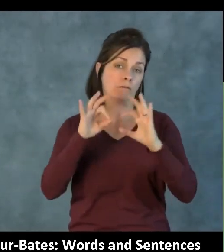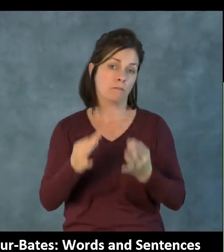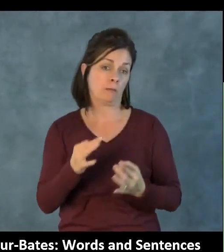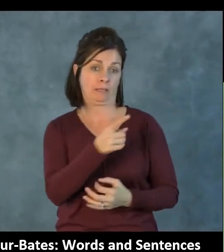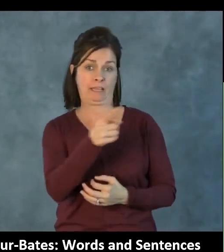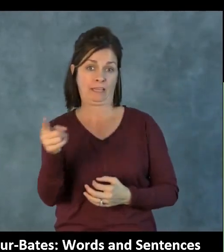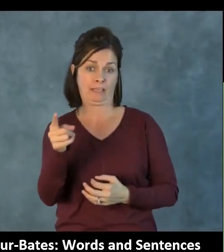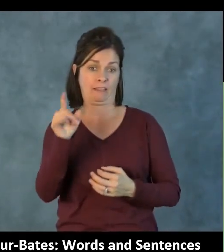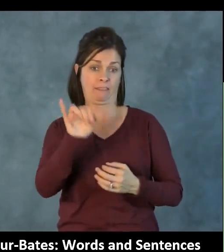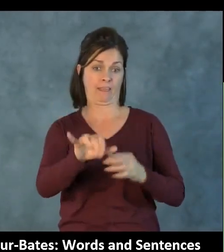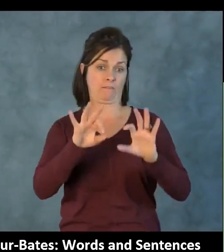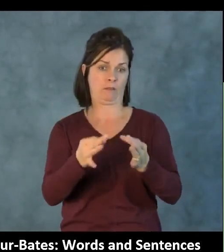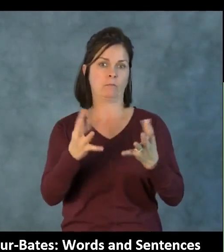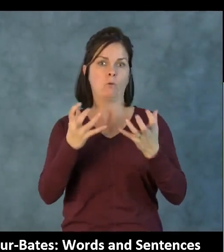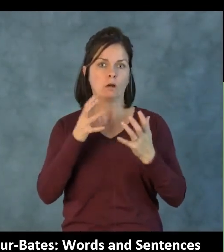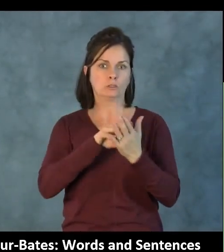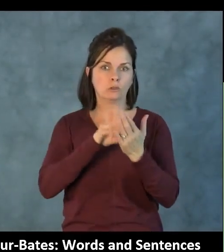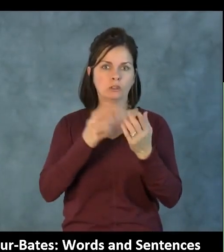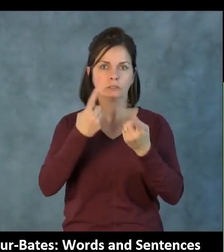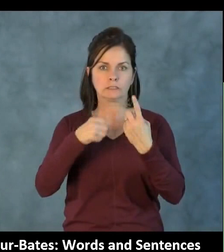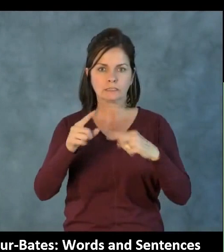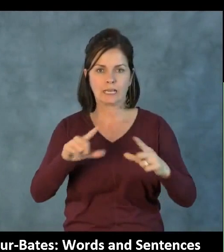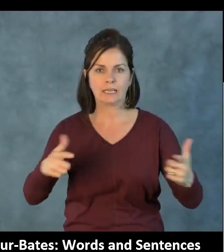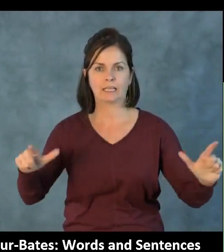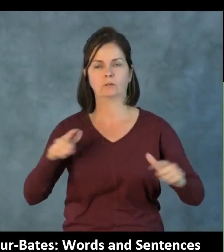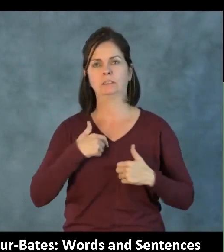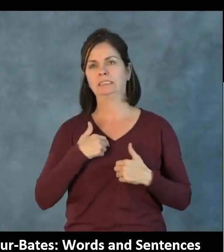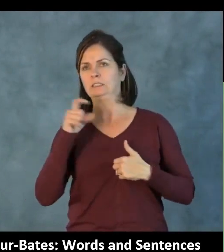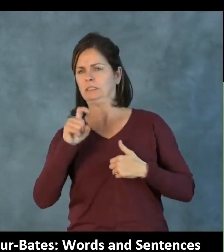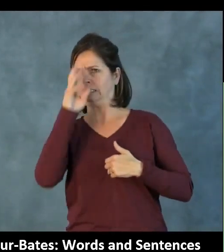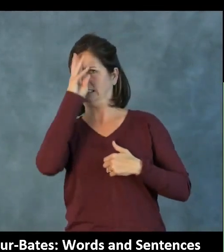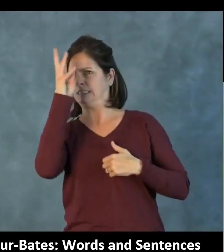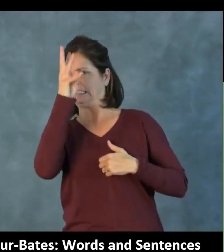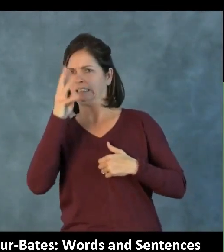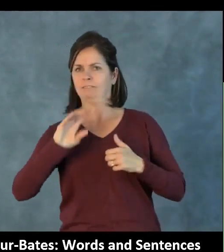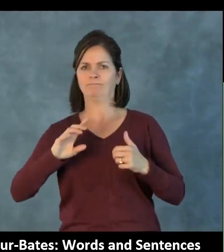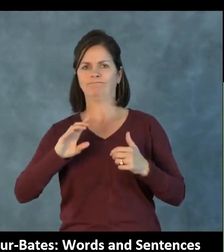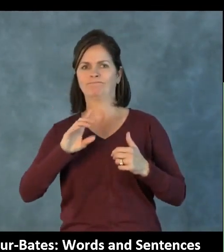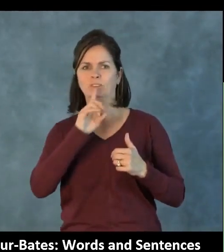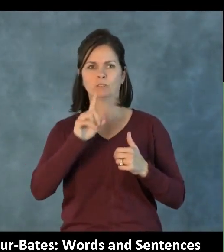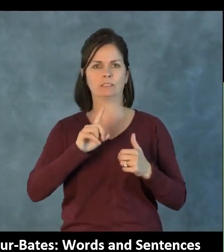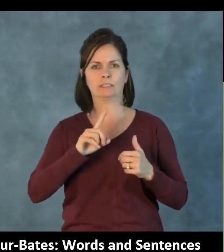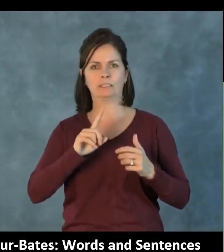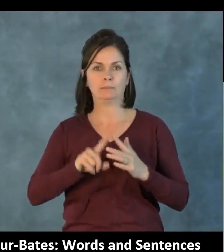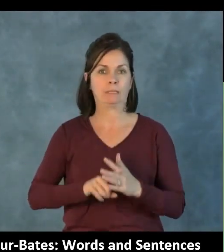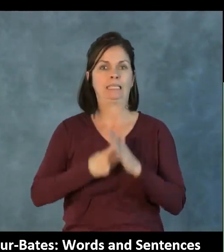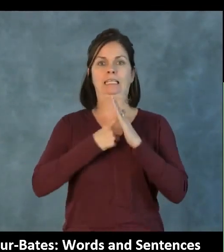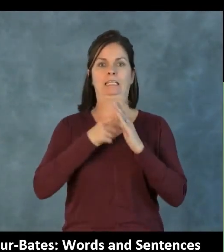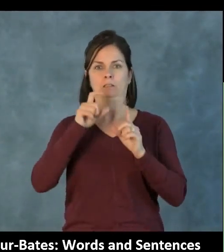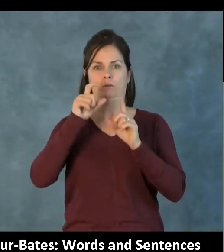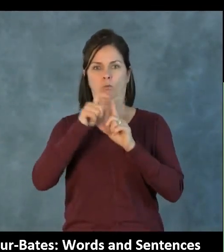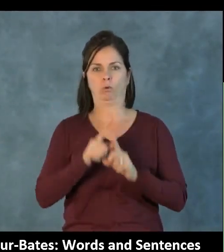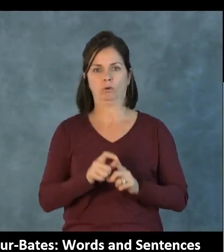with the family, they're wanting to learn sign language, and you're needing to come up with some initial words